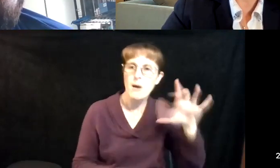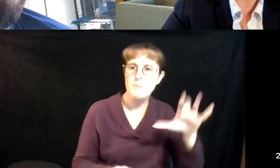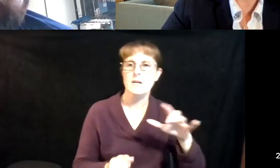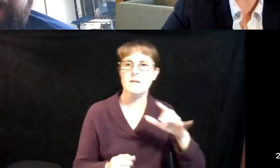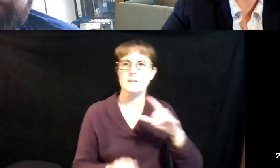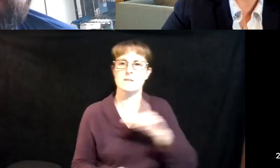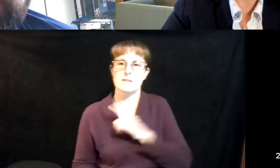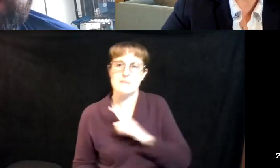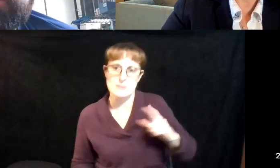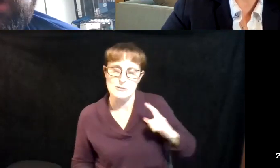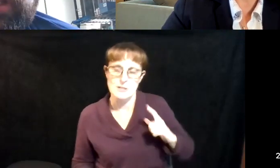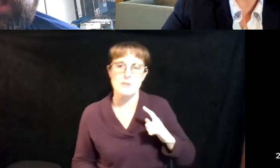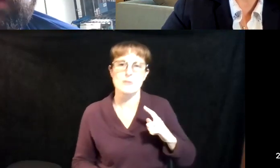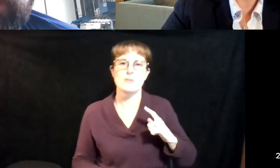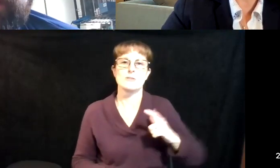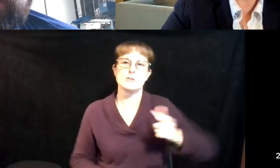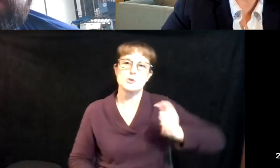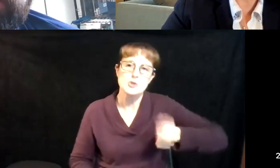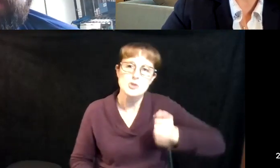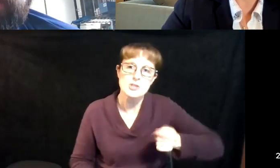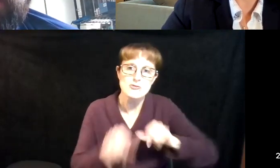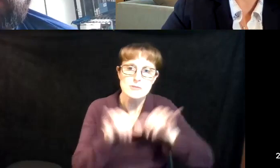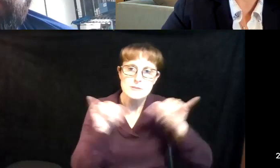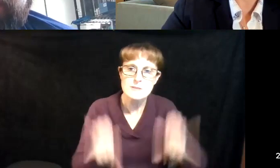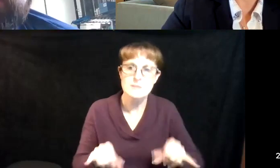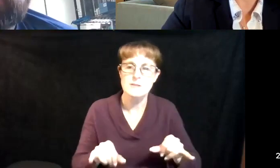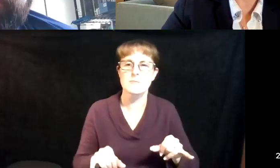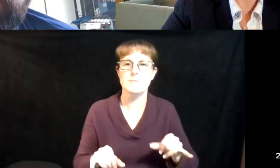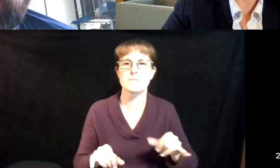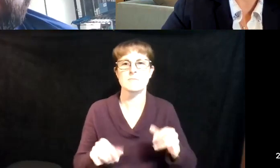and perhaps occasionally the inmates. But most of all,